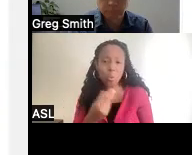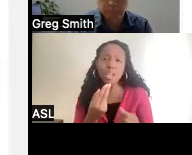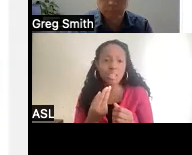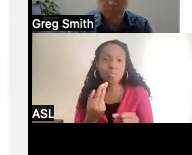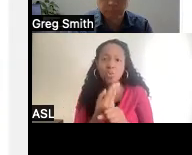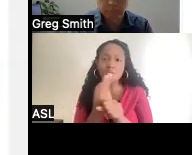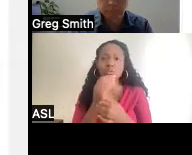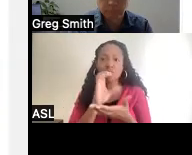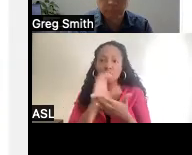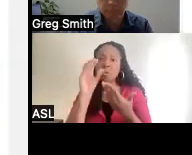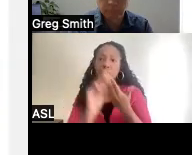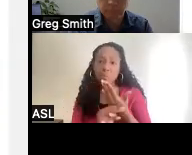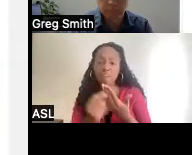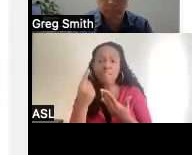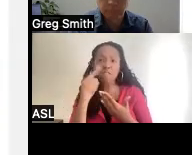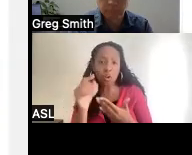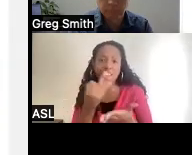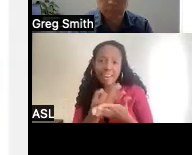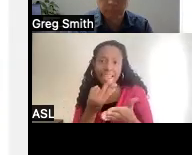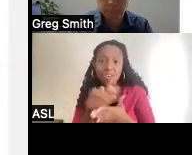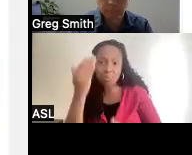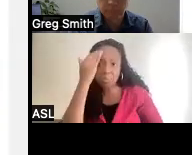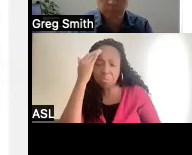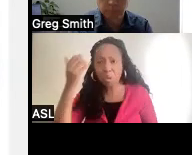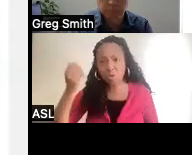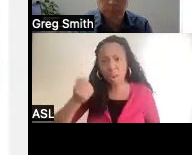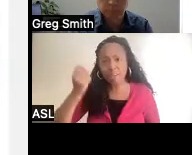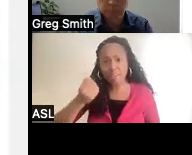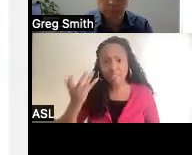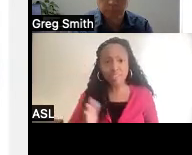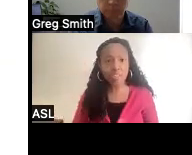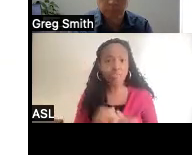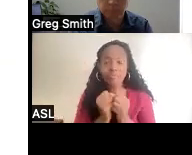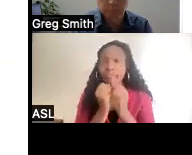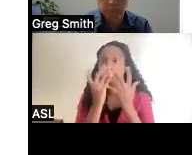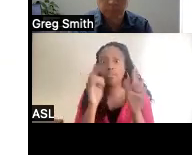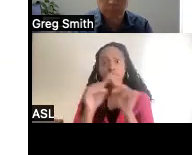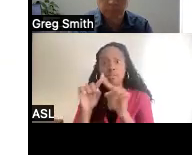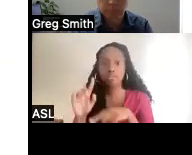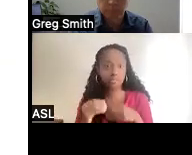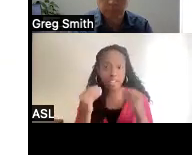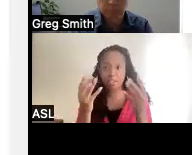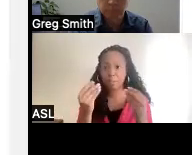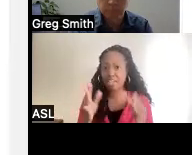literacy Grant initiative so it has a wealth of knowledge on banking investing and setting